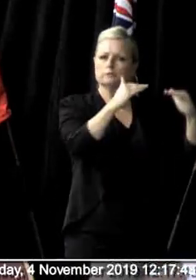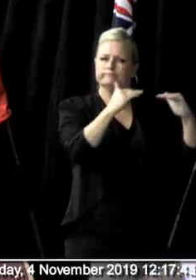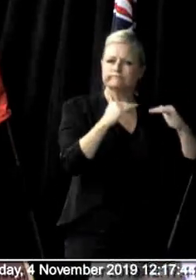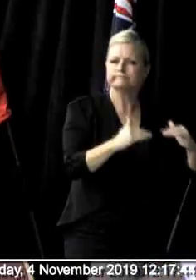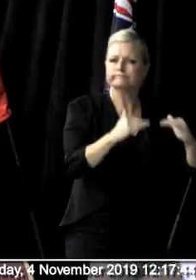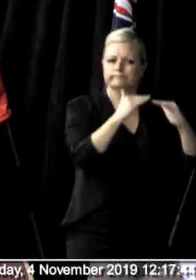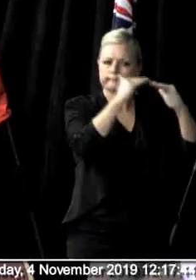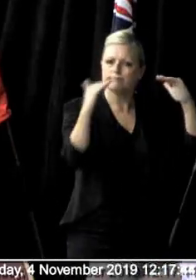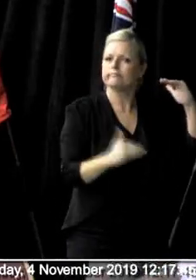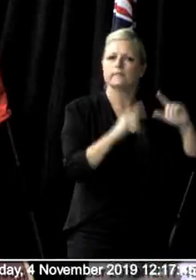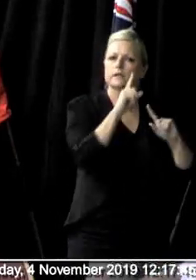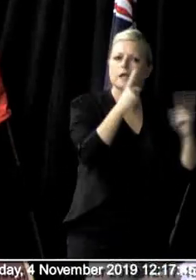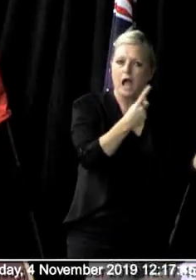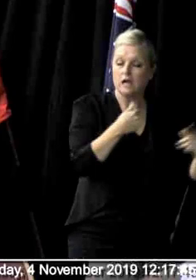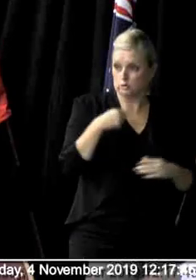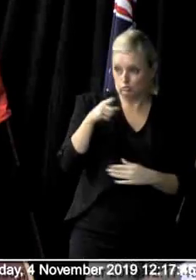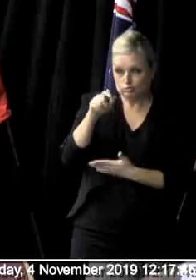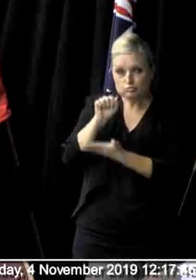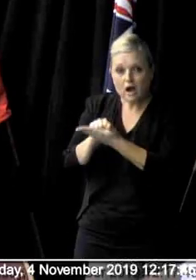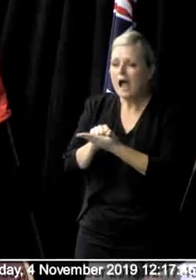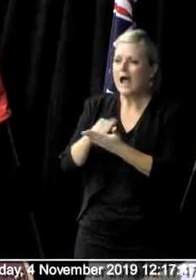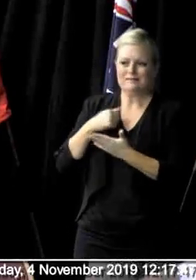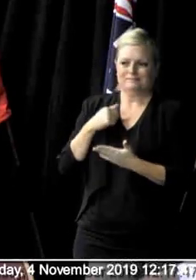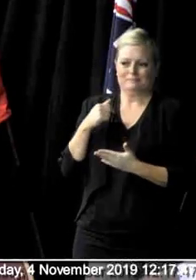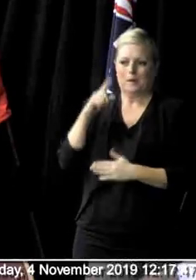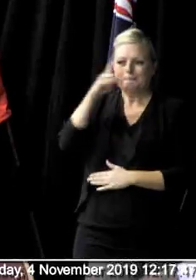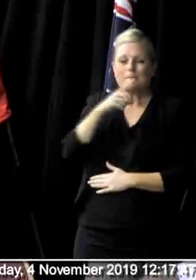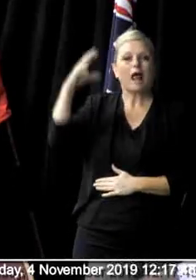you know, that – that low expectation of her ability,